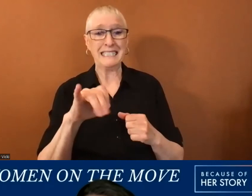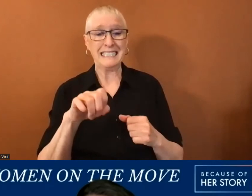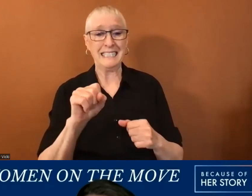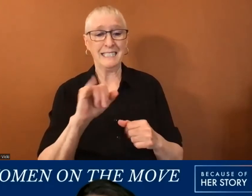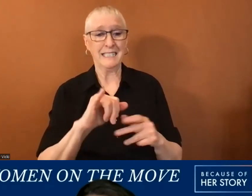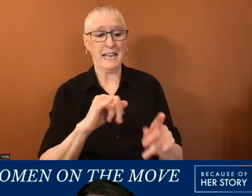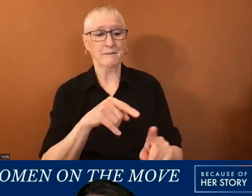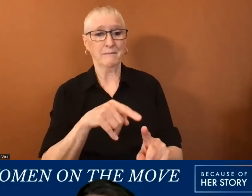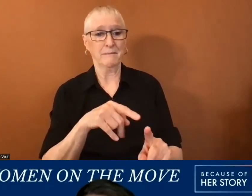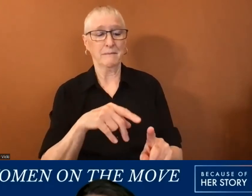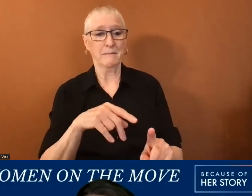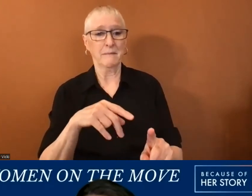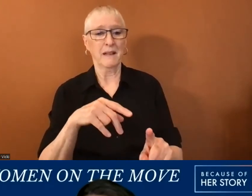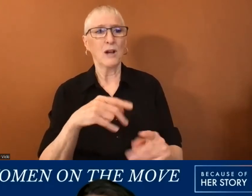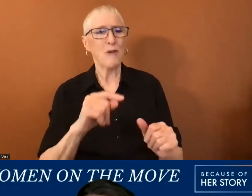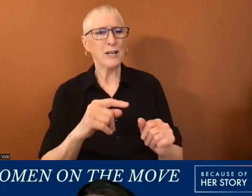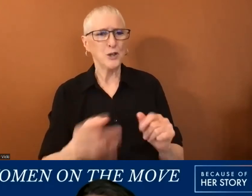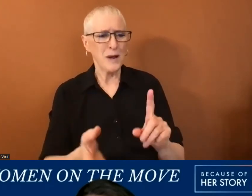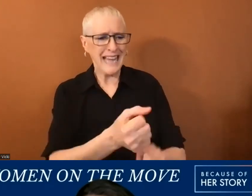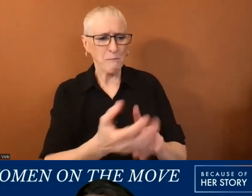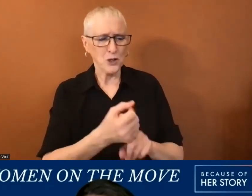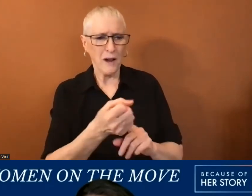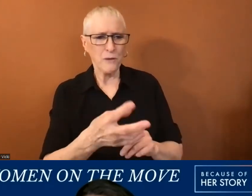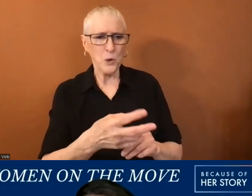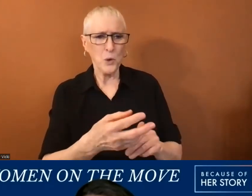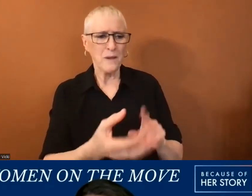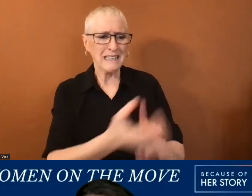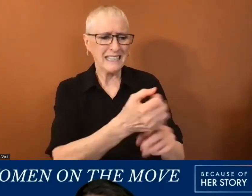um capture a few um and to keep them in captivity because there were so few